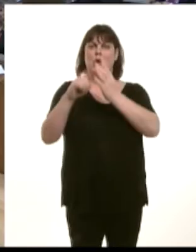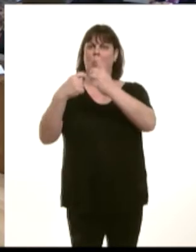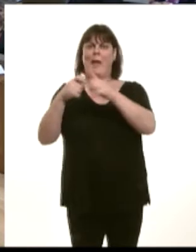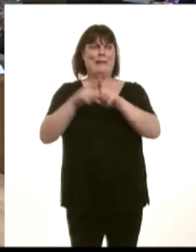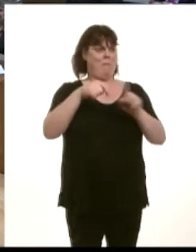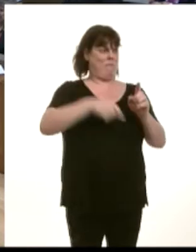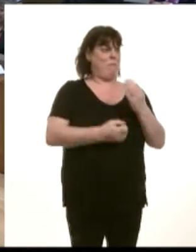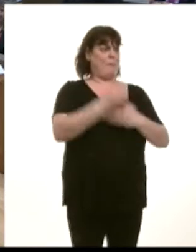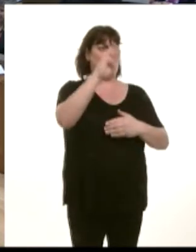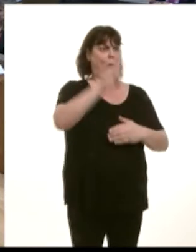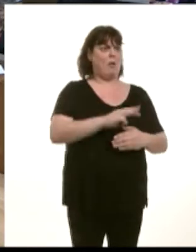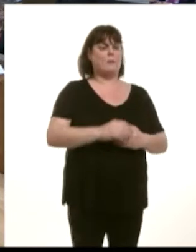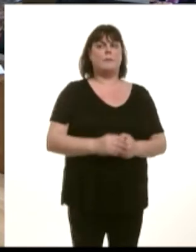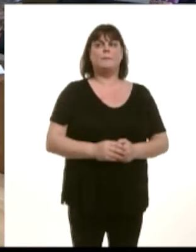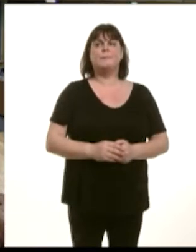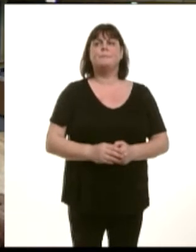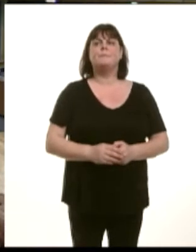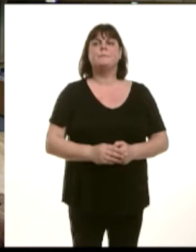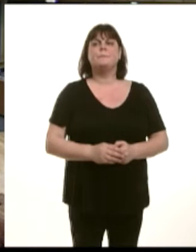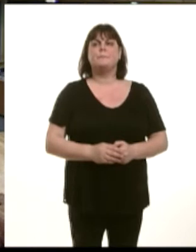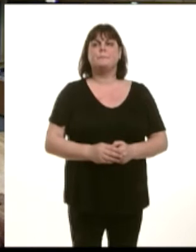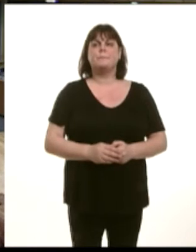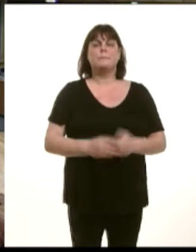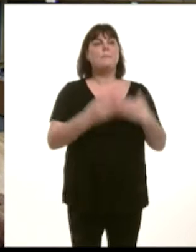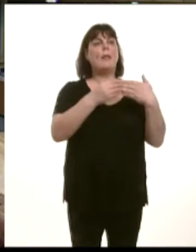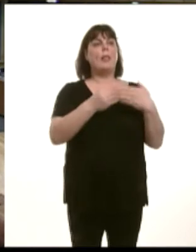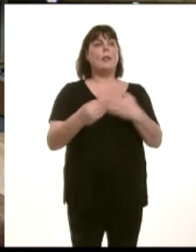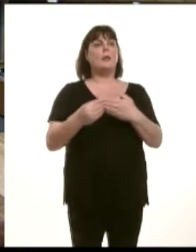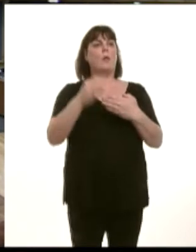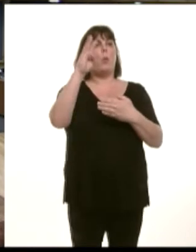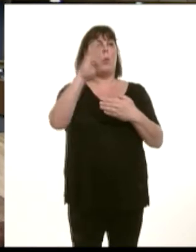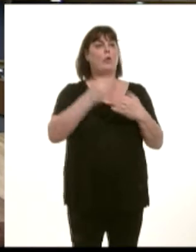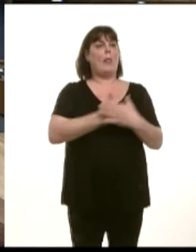Y Llywydd / The Presiding Officer: We now move to the leader of the Welsh Liberal Democrats, Kirsty Williams.